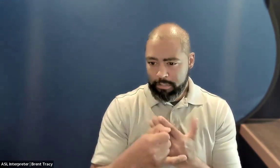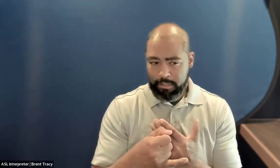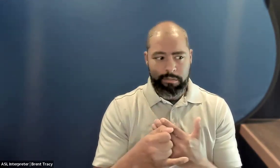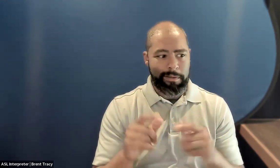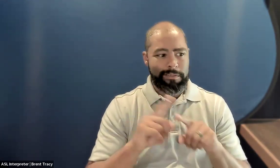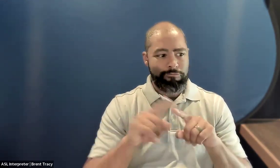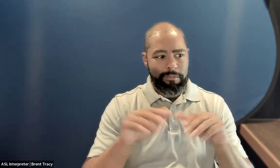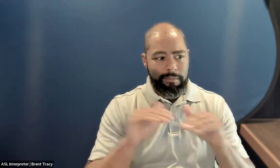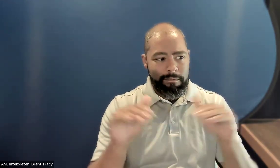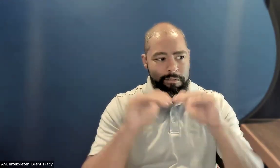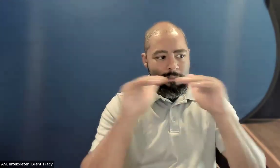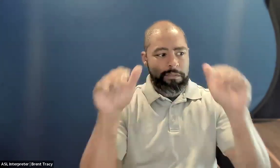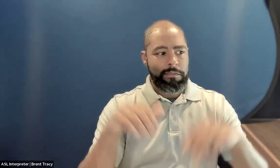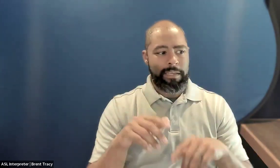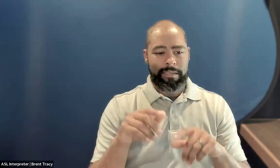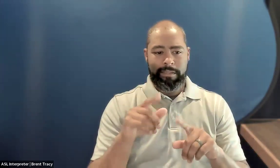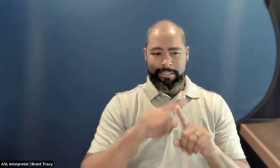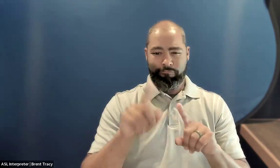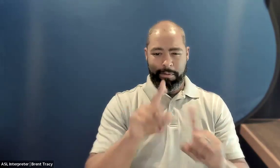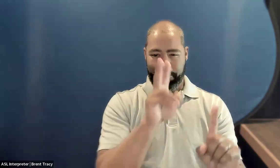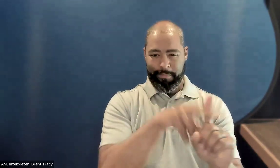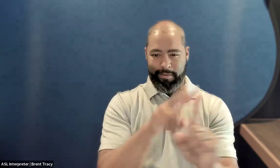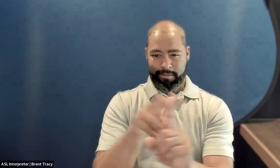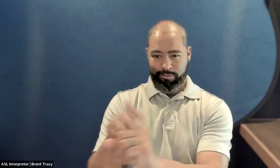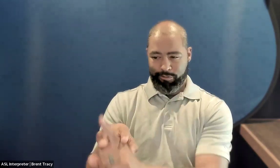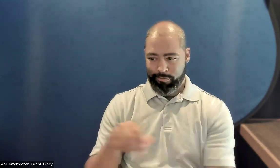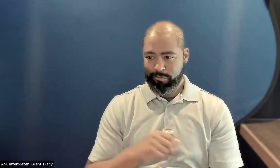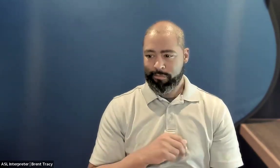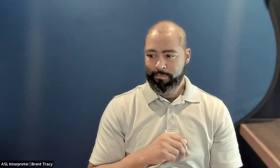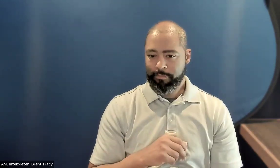For users with advanced GIS and analytics capability.